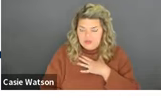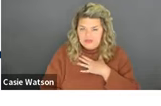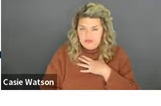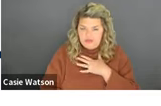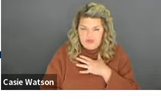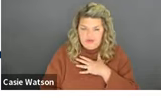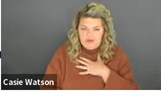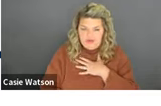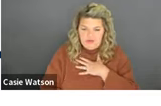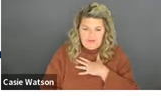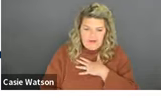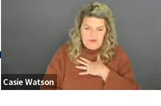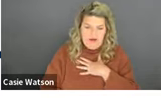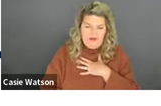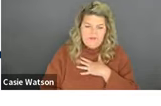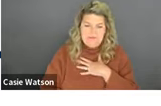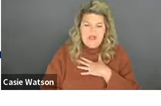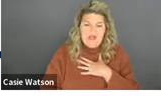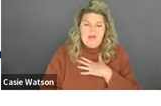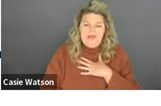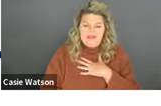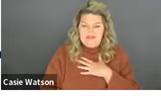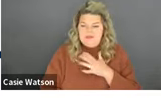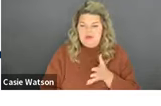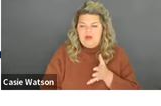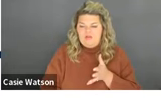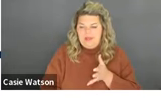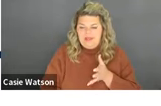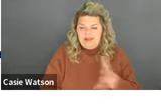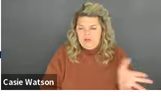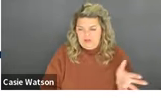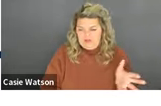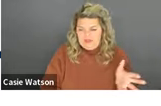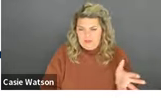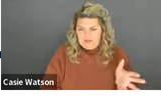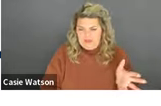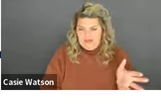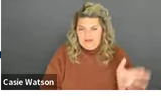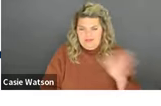which we will talk a little bit about. But these tips do come from Indiana University's website,